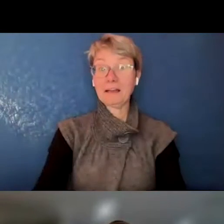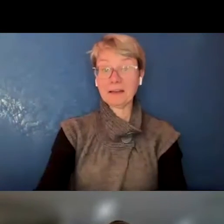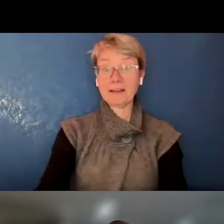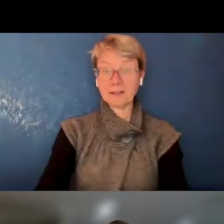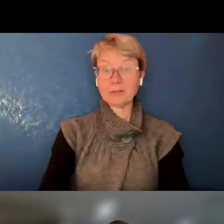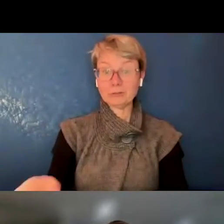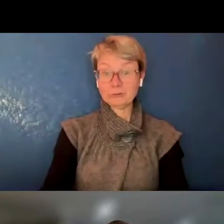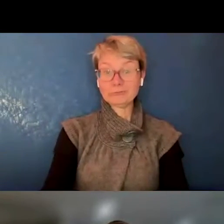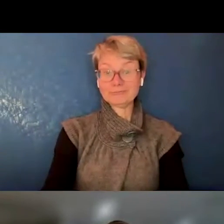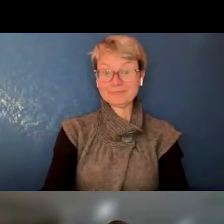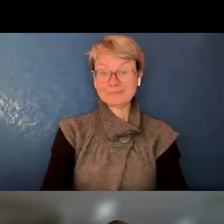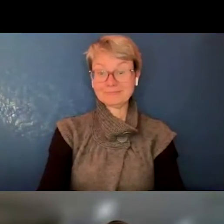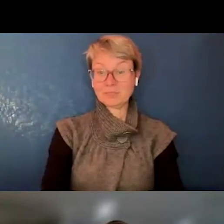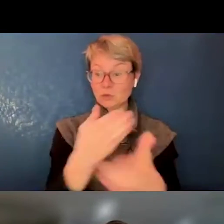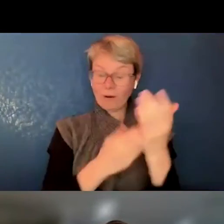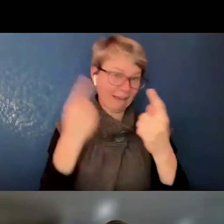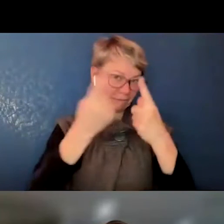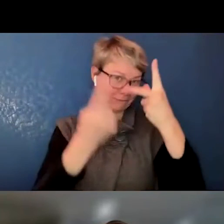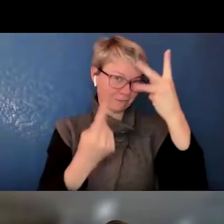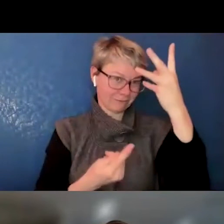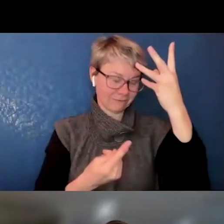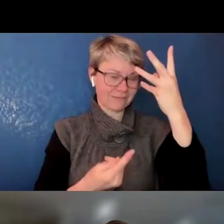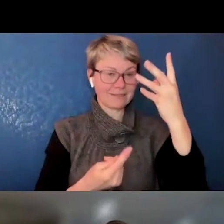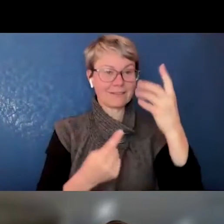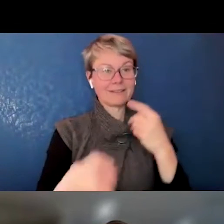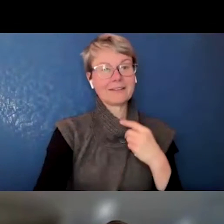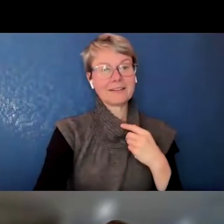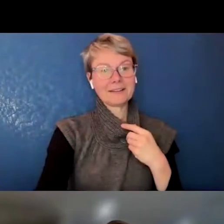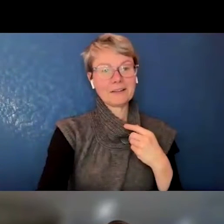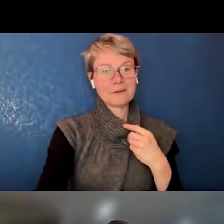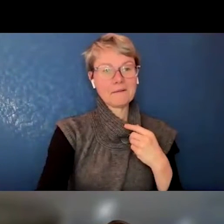a one General thing and in one particular in terms of process that stuck with me in my job